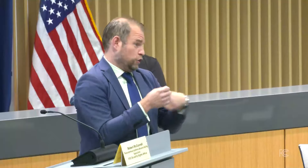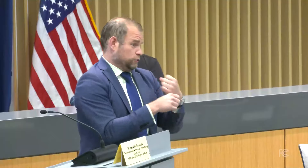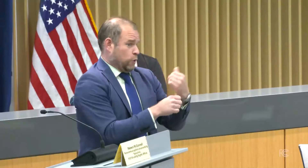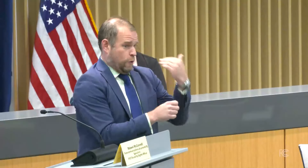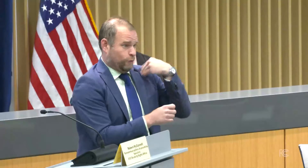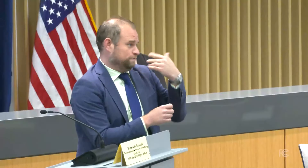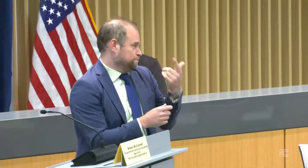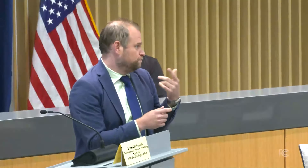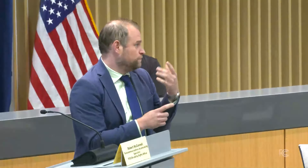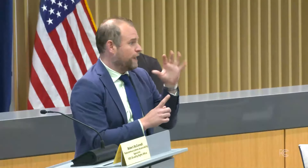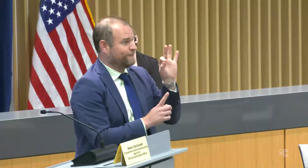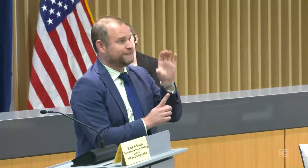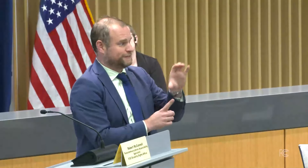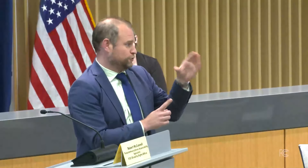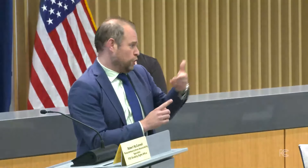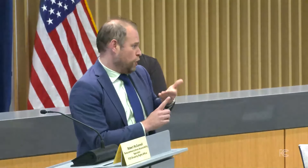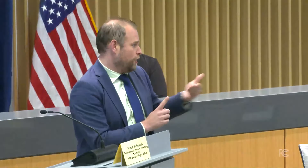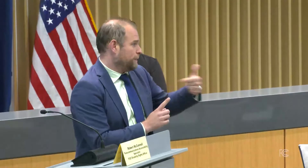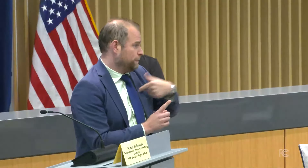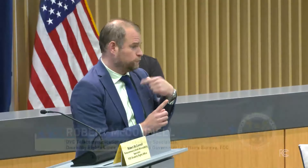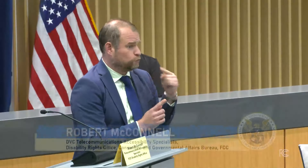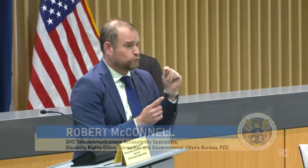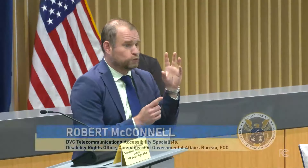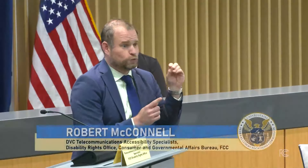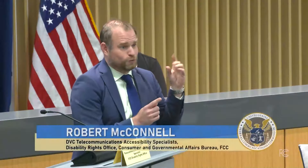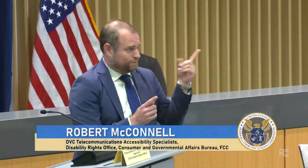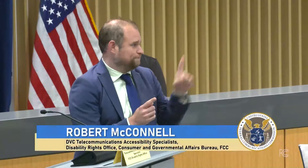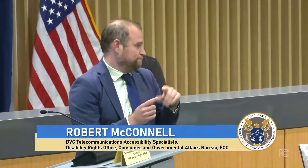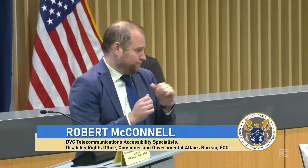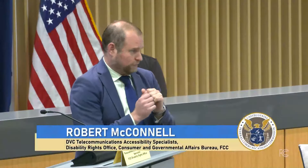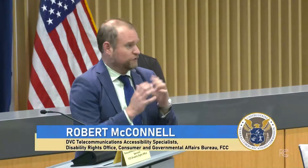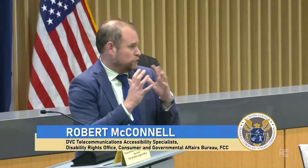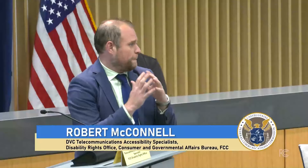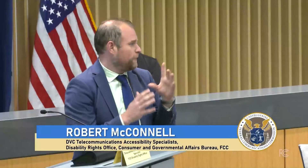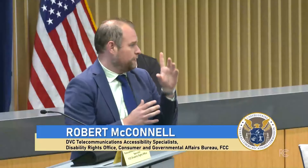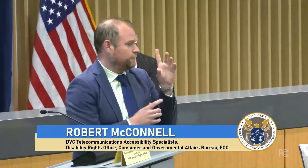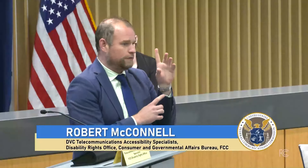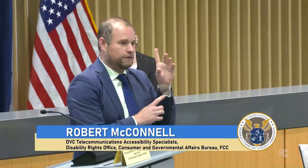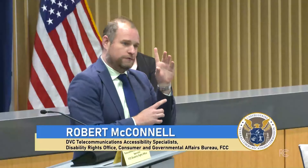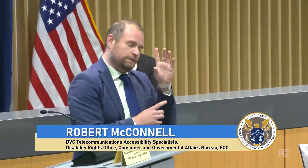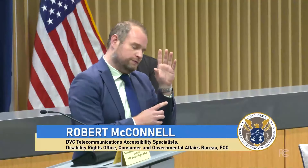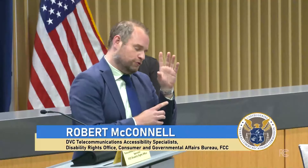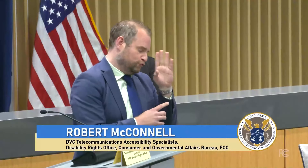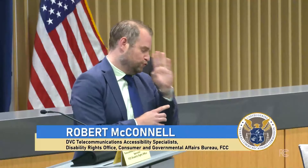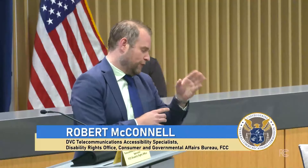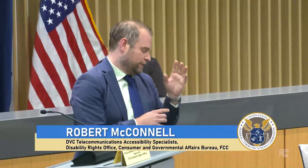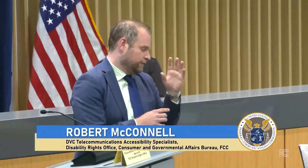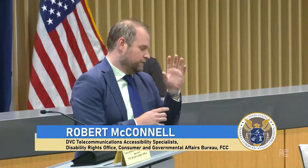AND TELECOMMUNICATION ACCESS SPECIALIST AT THE FCC WITH THE DISABILITY RIGHTS OFFICE AND I'M A WHITE MALE, 39,